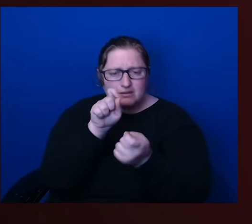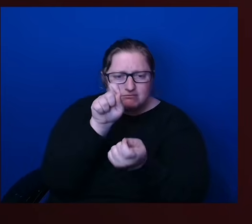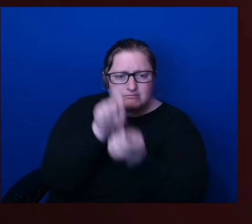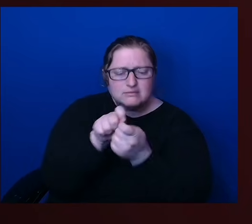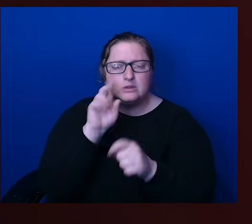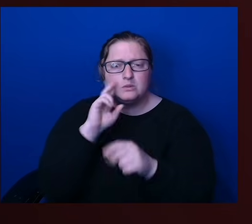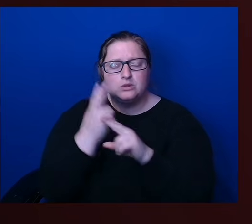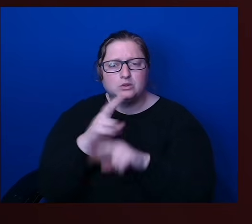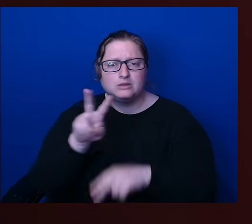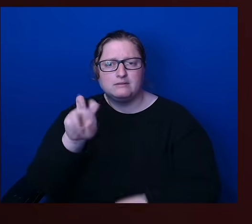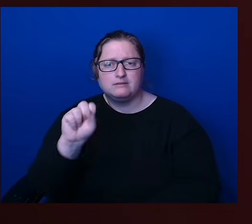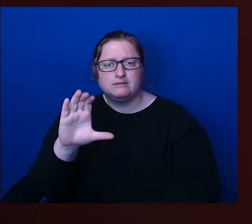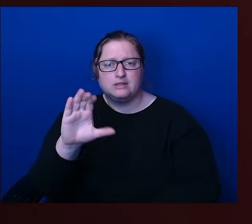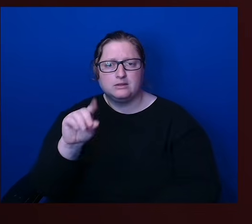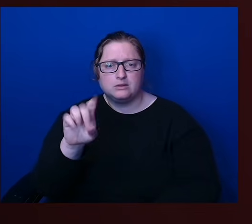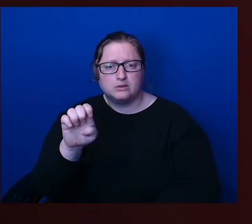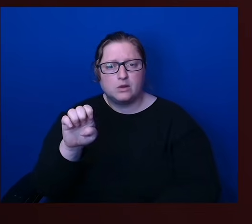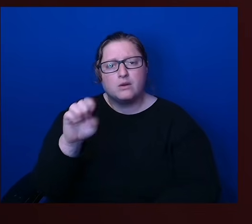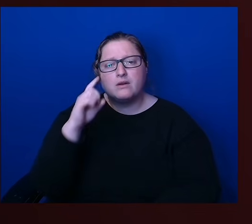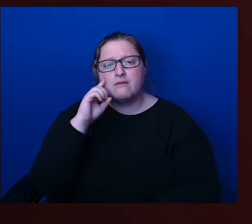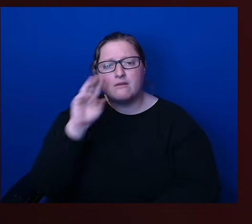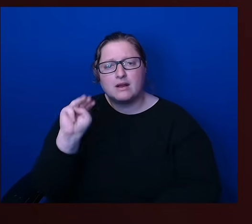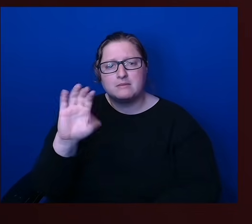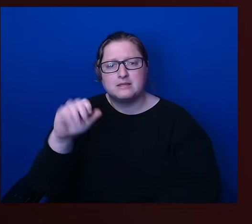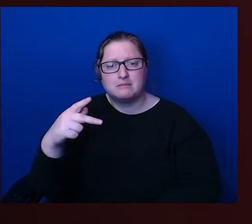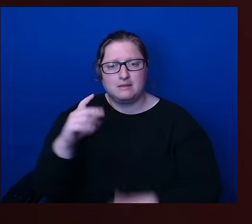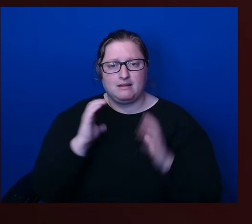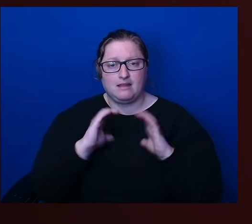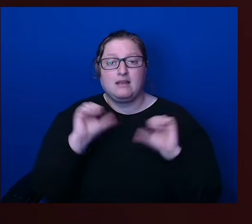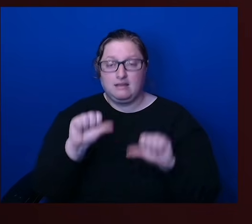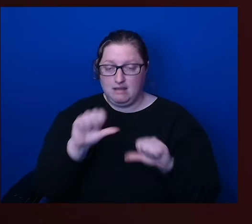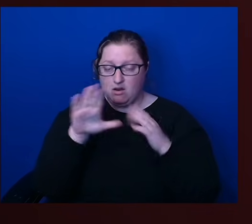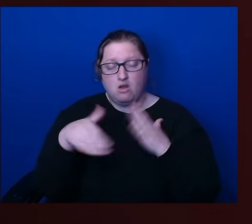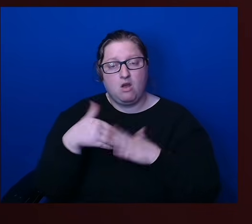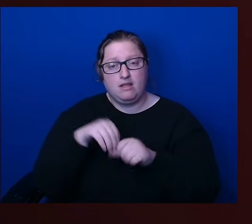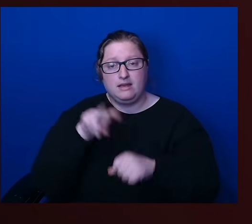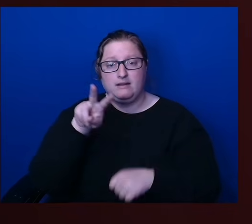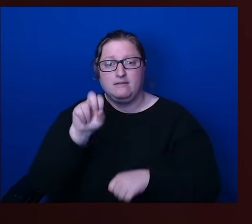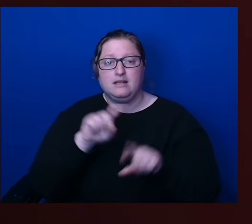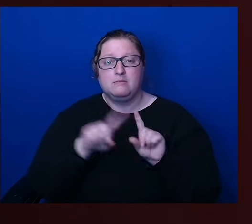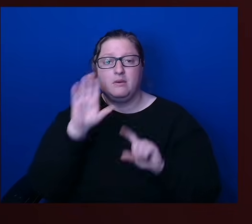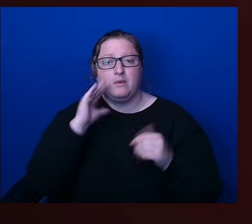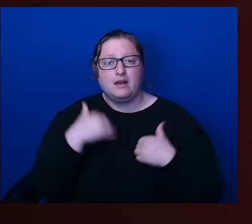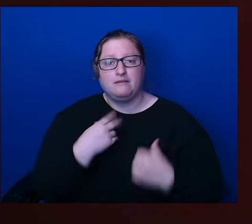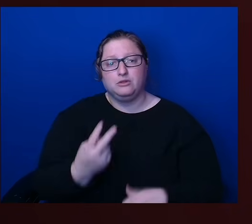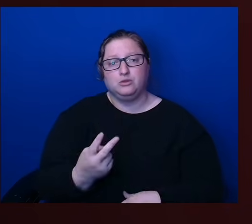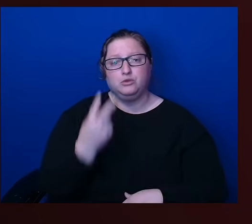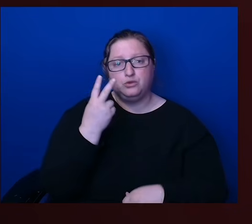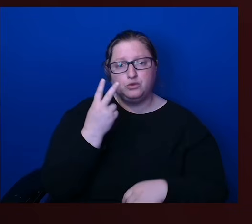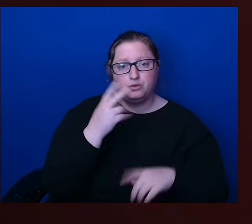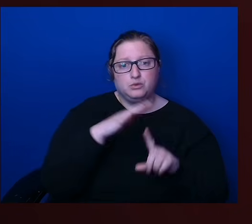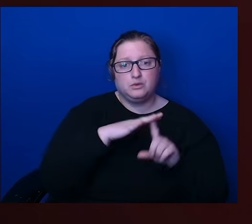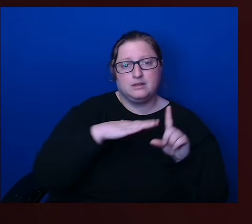my MCP client but you can do all of this is VS. I would just have two instances of VS open, one would call into the other.